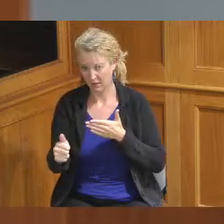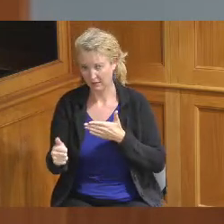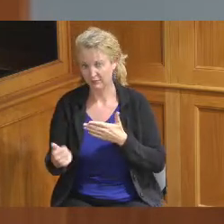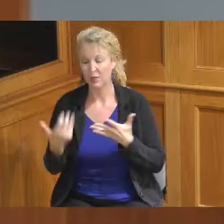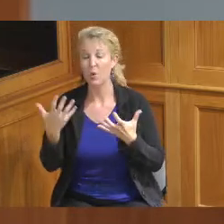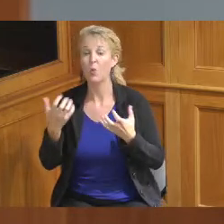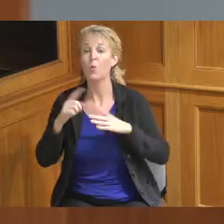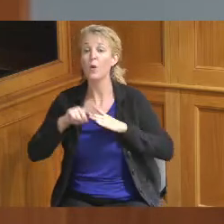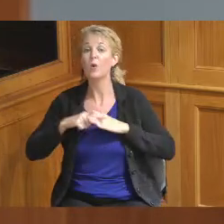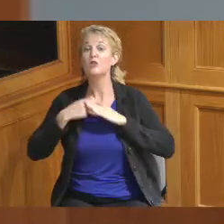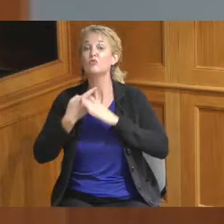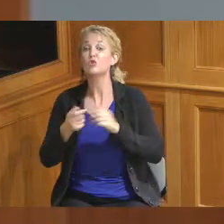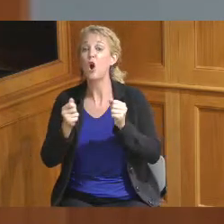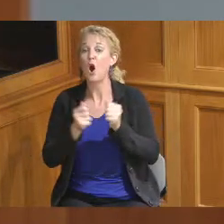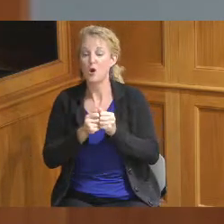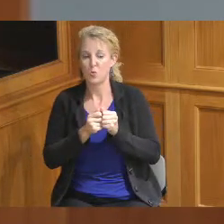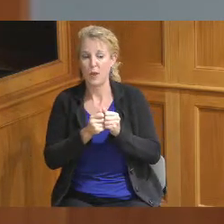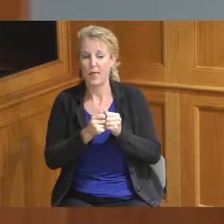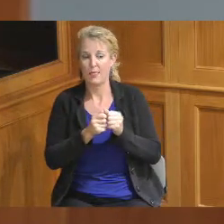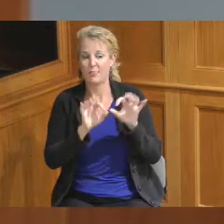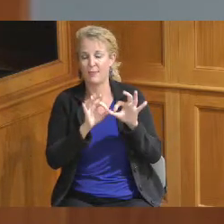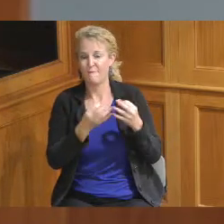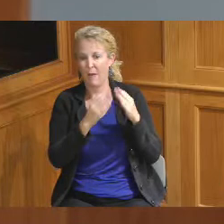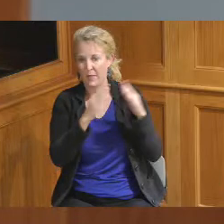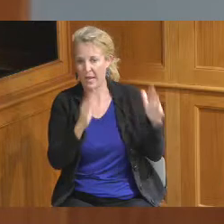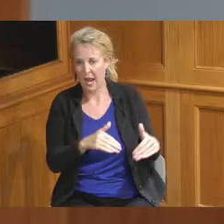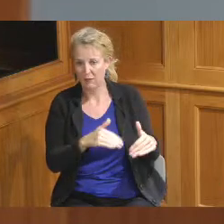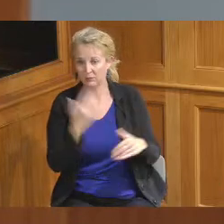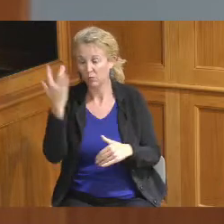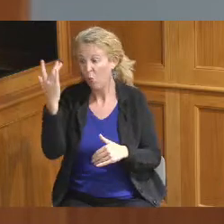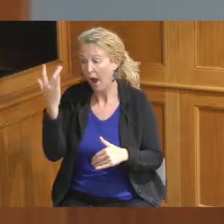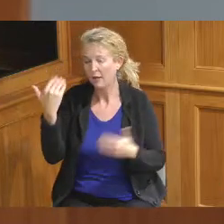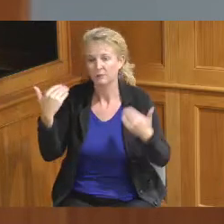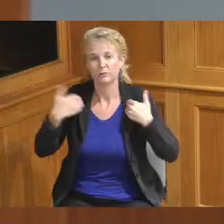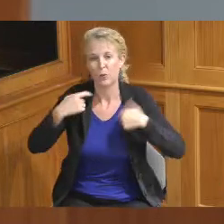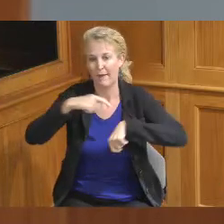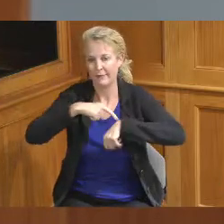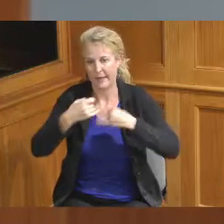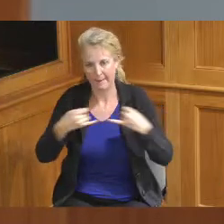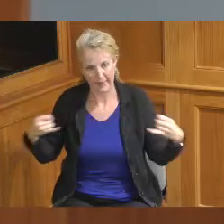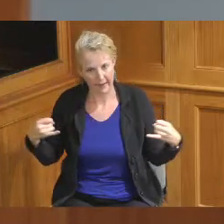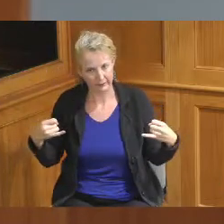out first with the residents because again we have this timeline we want to get as much money